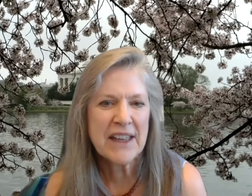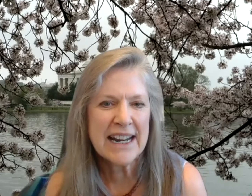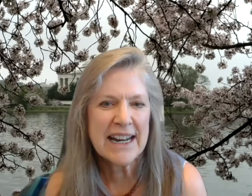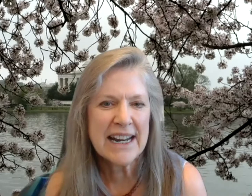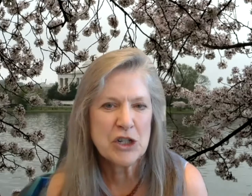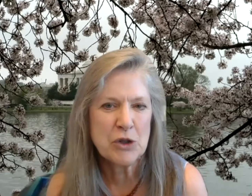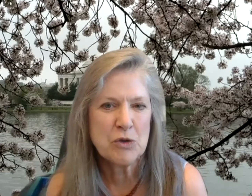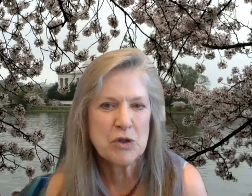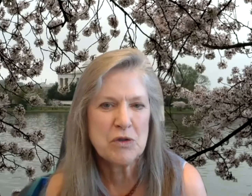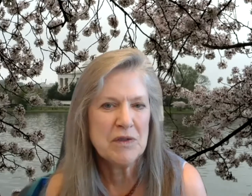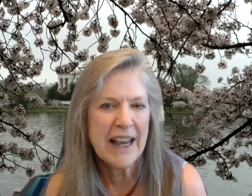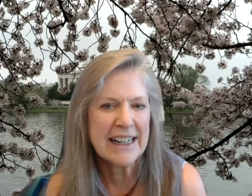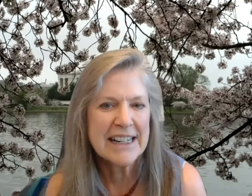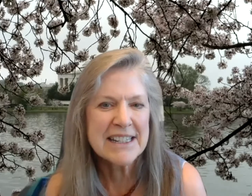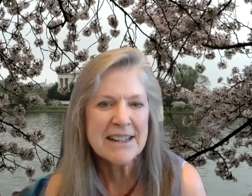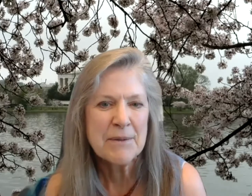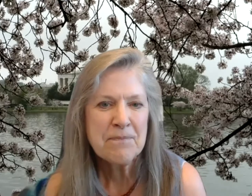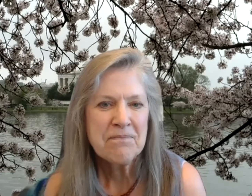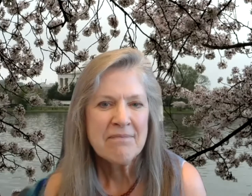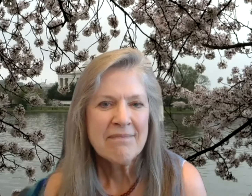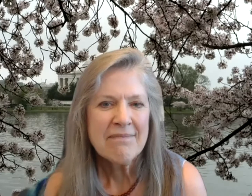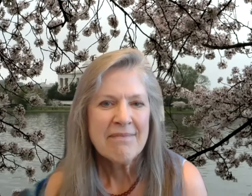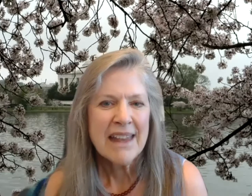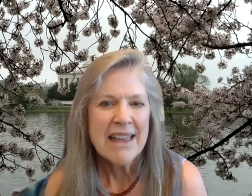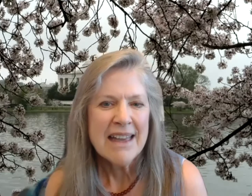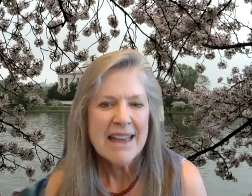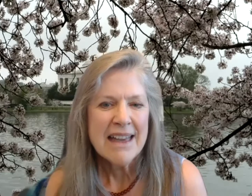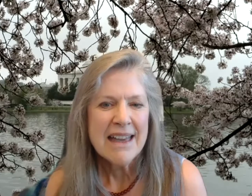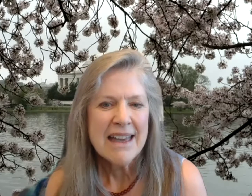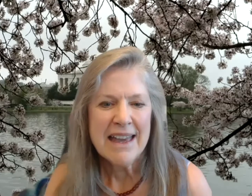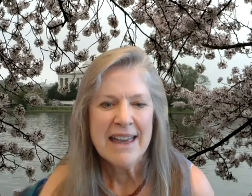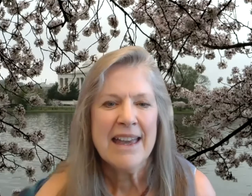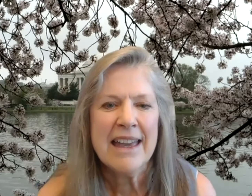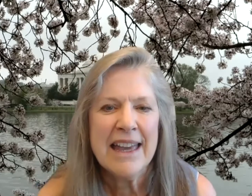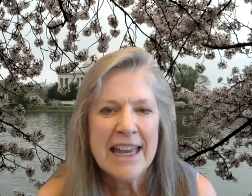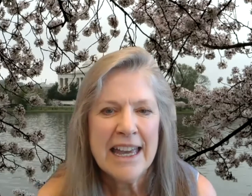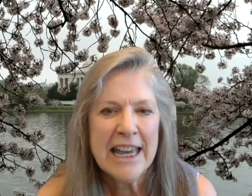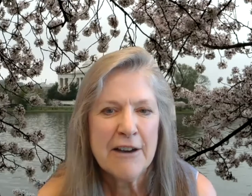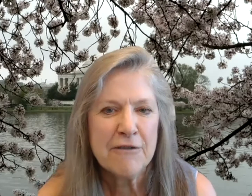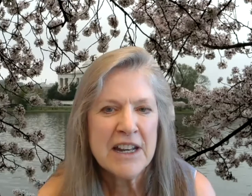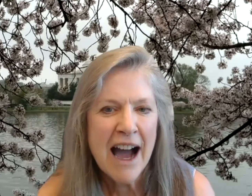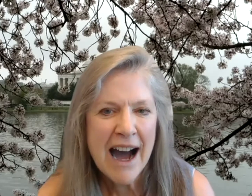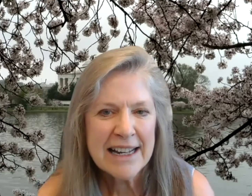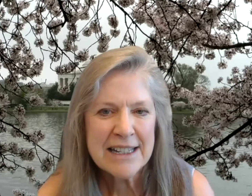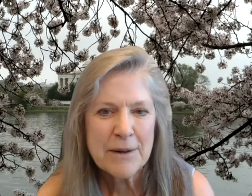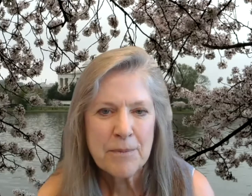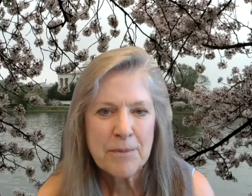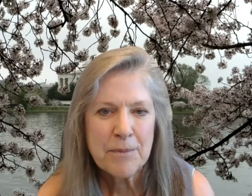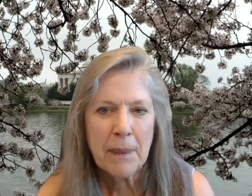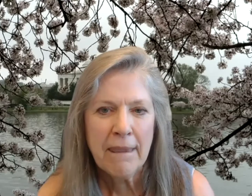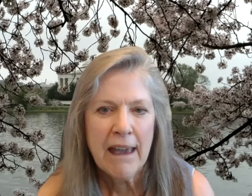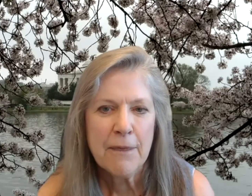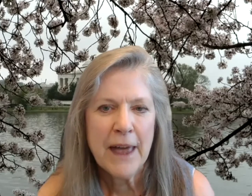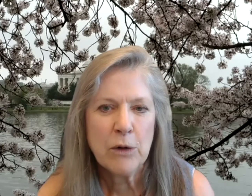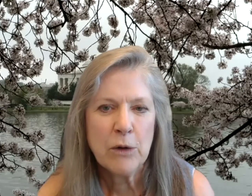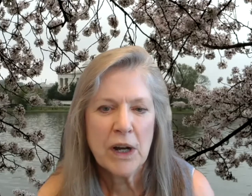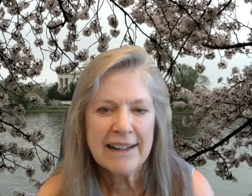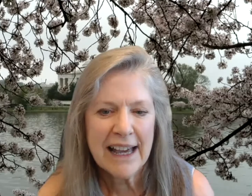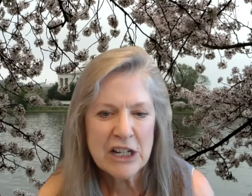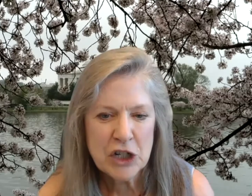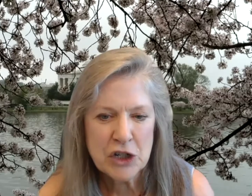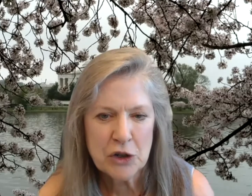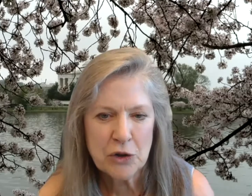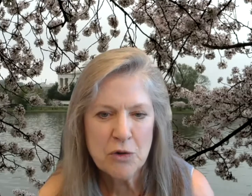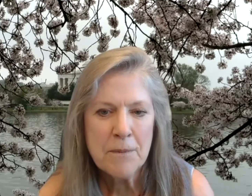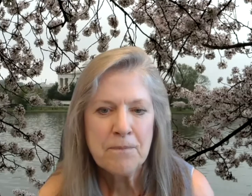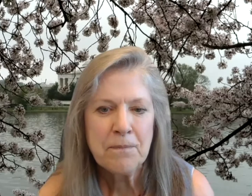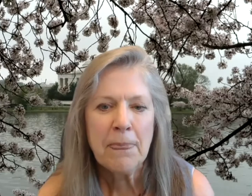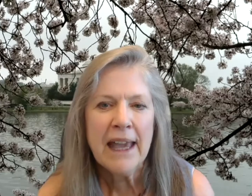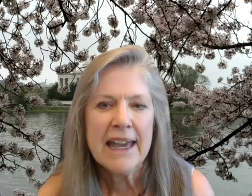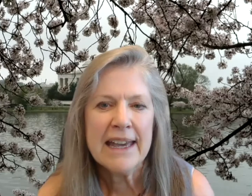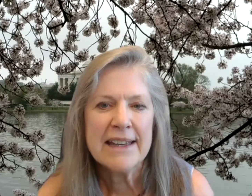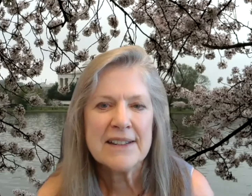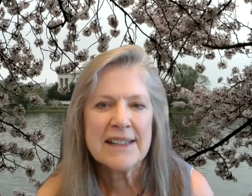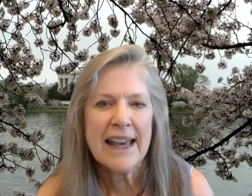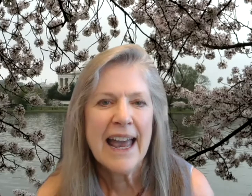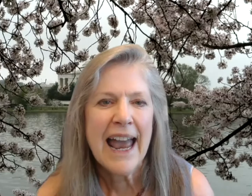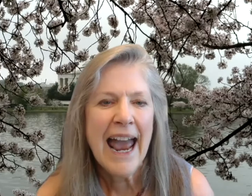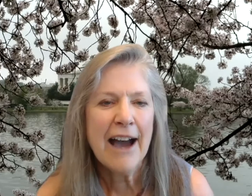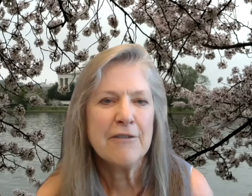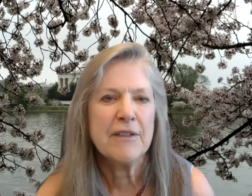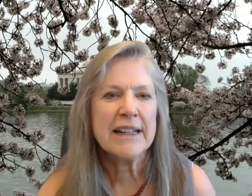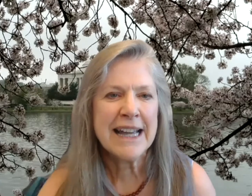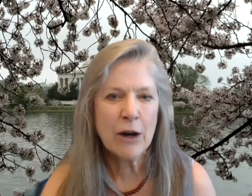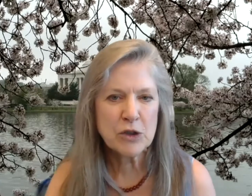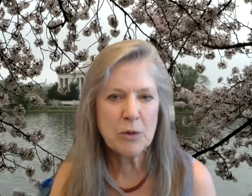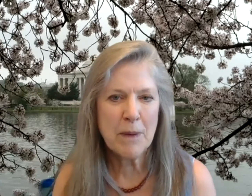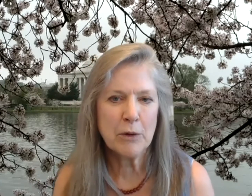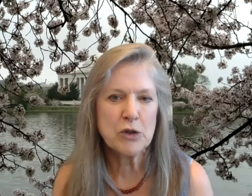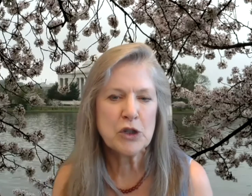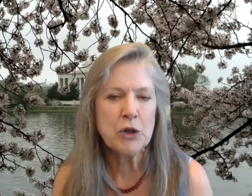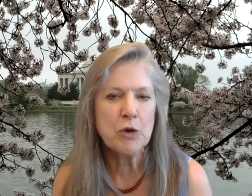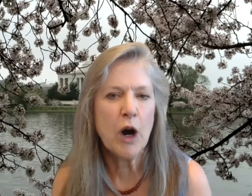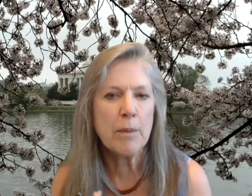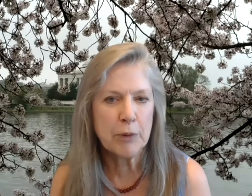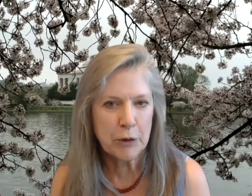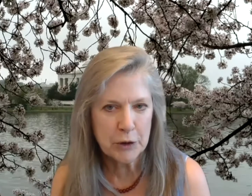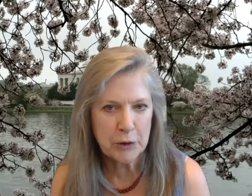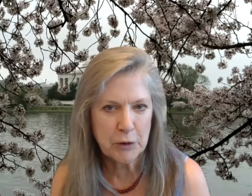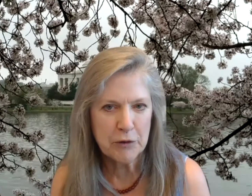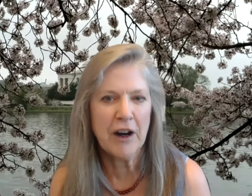that I need to edit. If not, then what I’d like to do is have Council members who approve